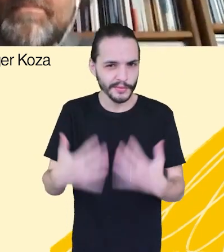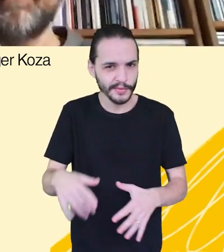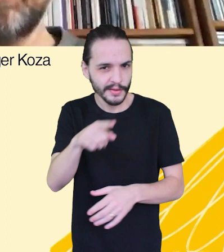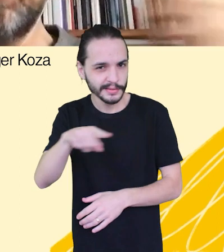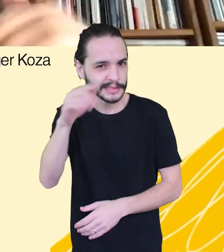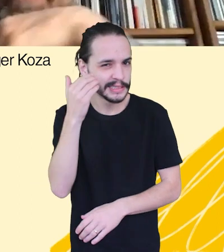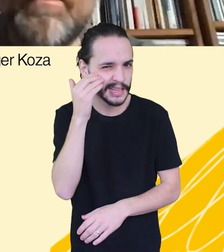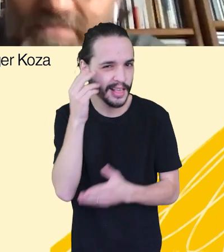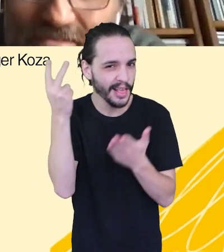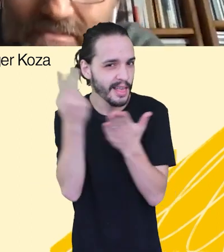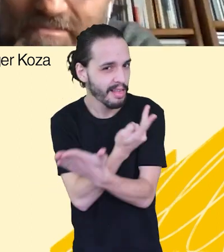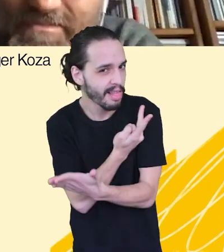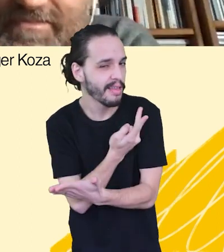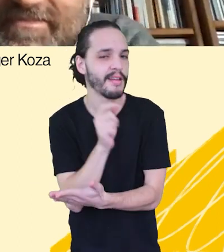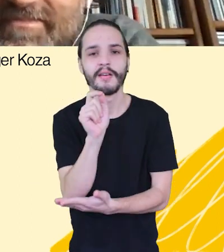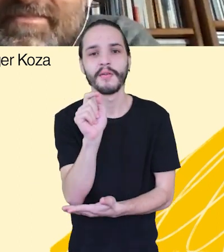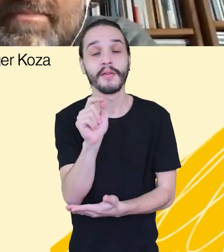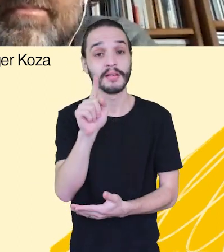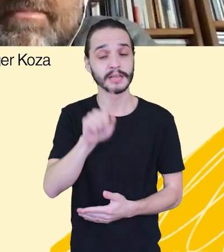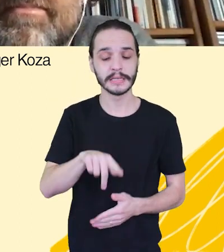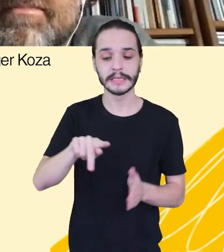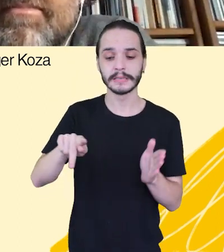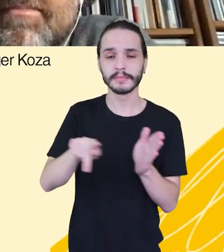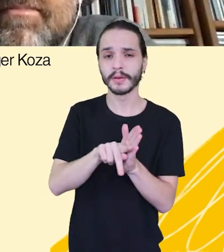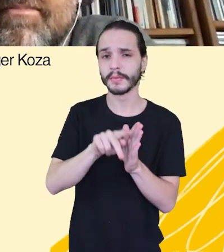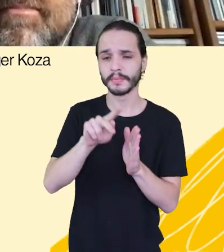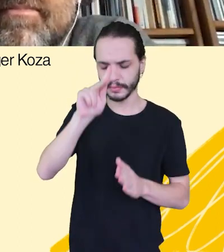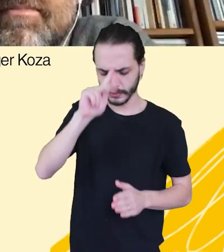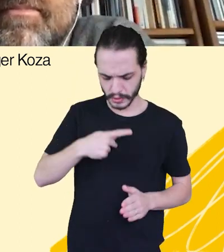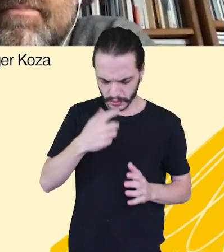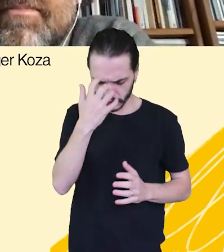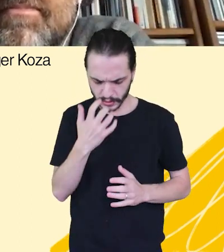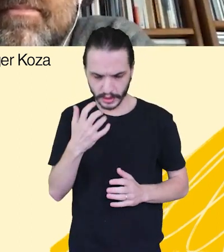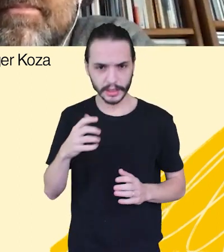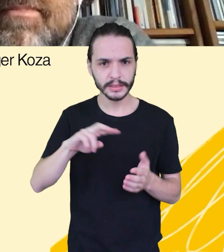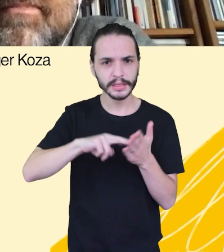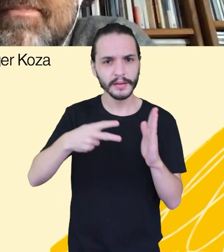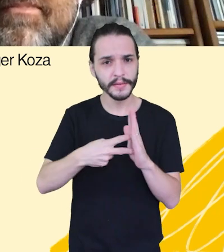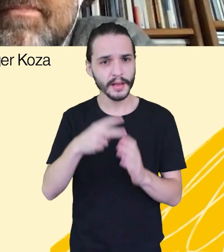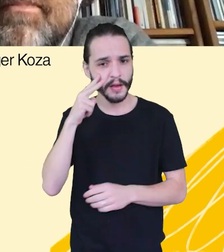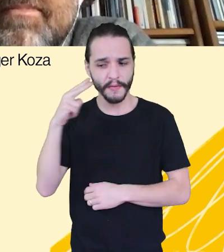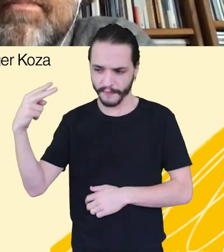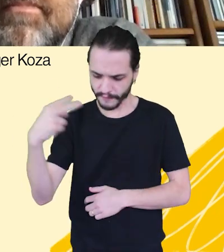This taking yourself serious means also to look at yourself with distance.